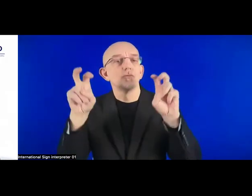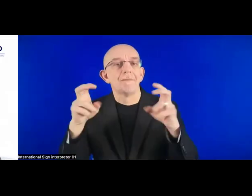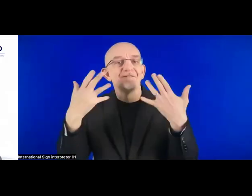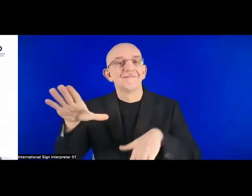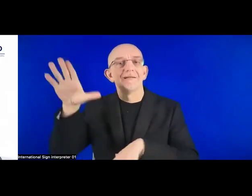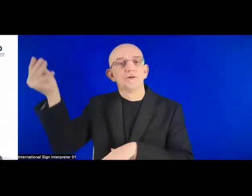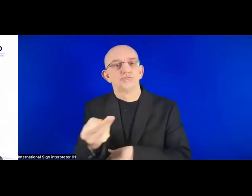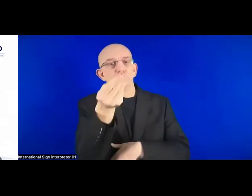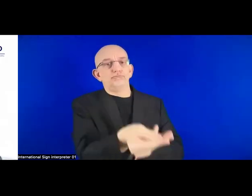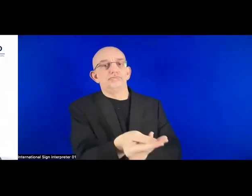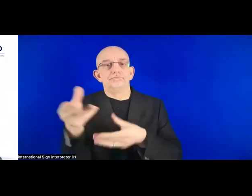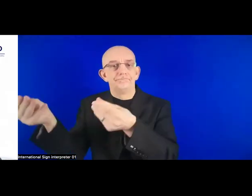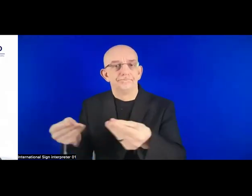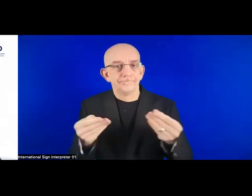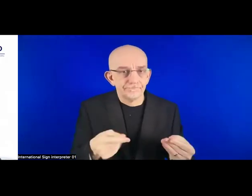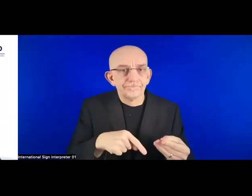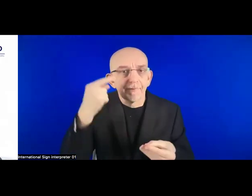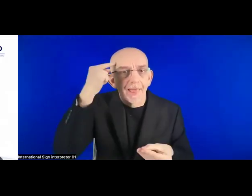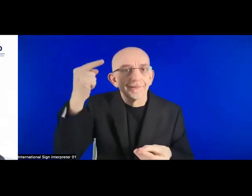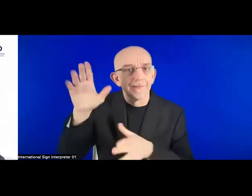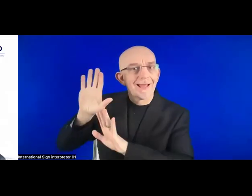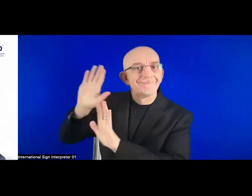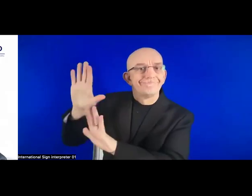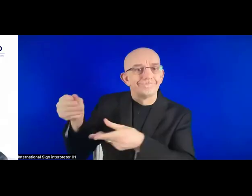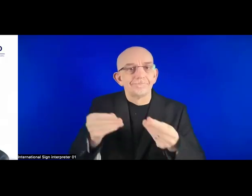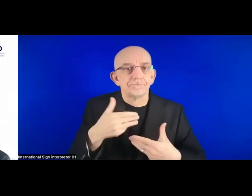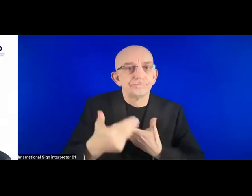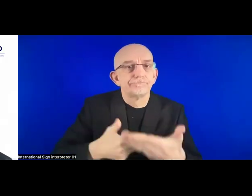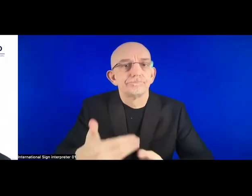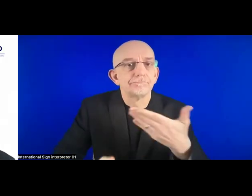facilities within the overall aim of PREPARED and matches the expertise of the